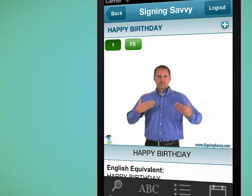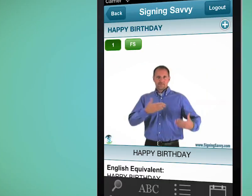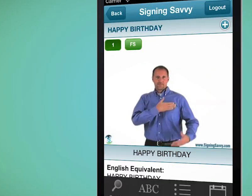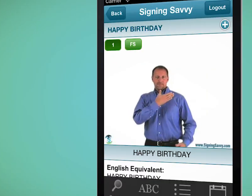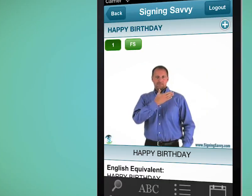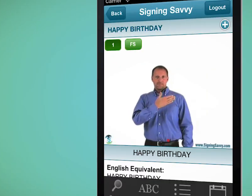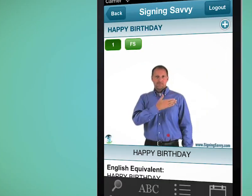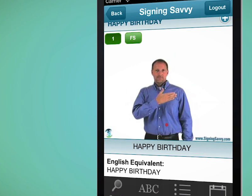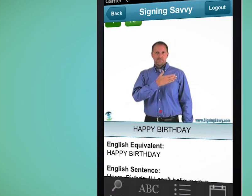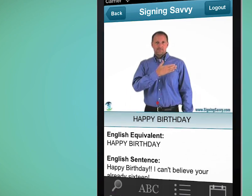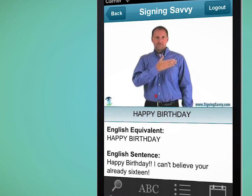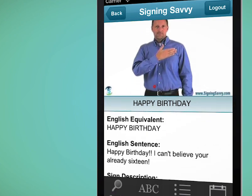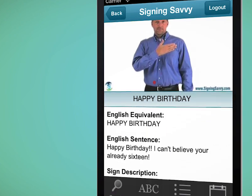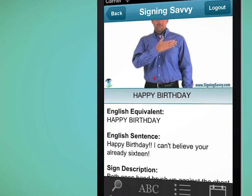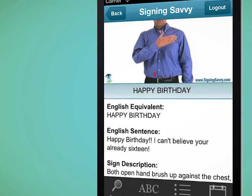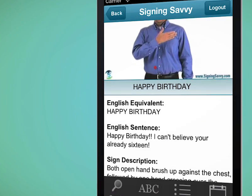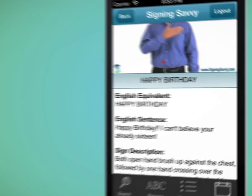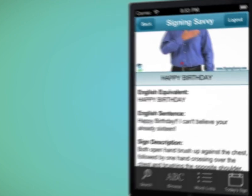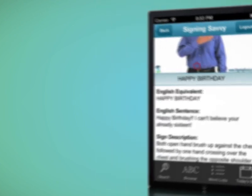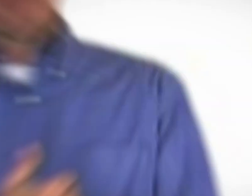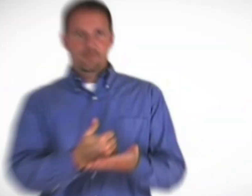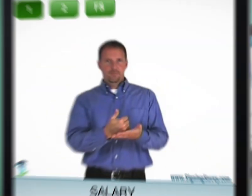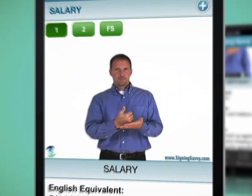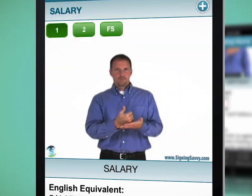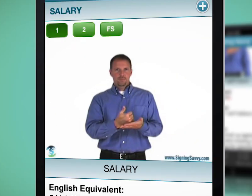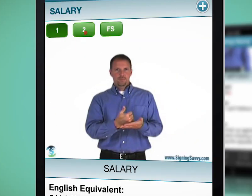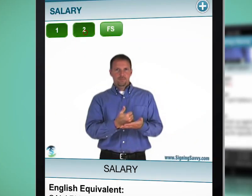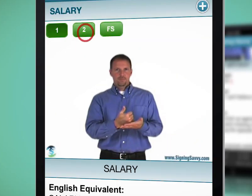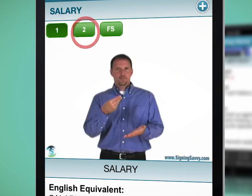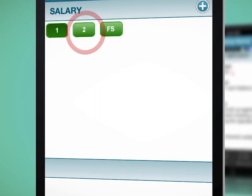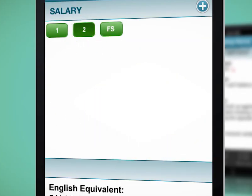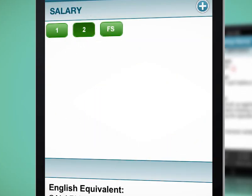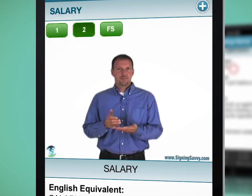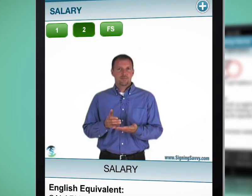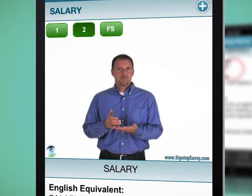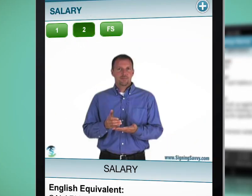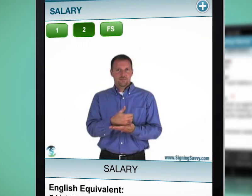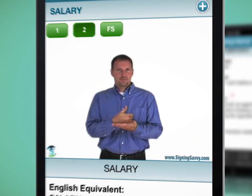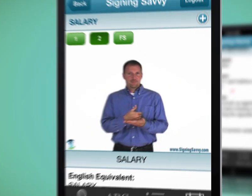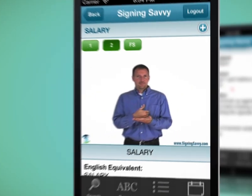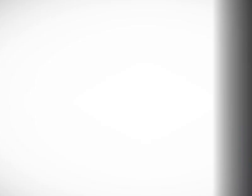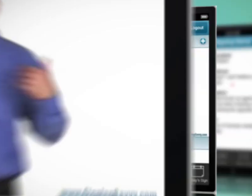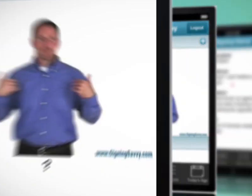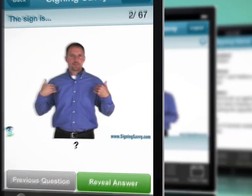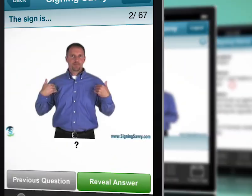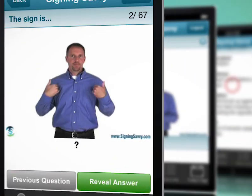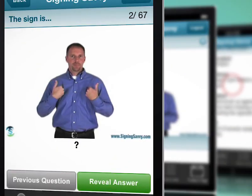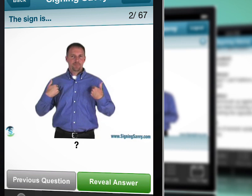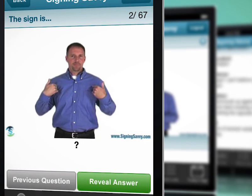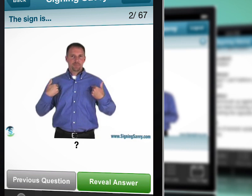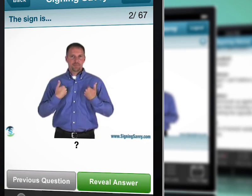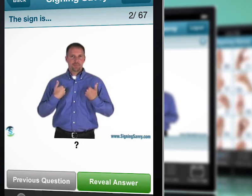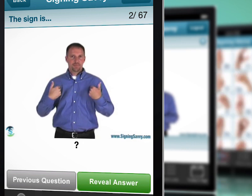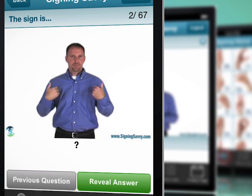It is so much more comprehensive and so much more inclusive than what a book would be.